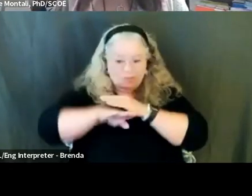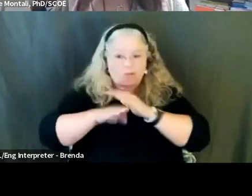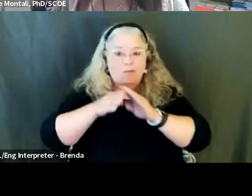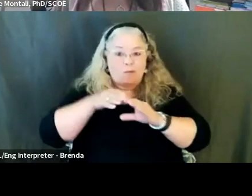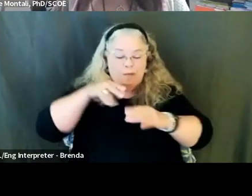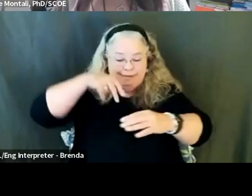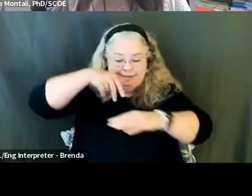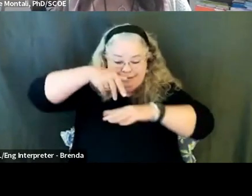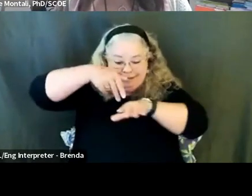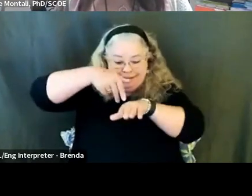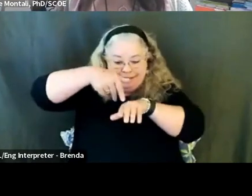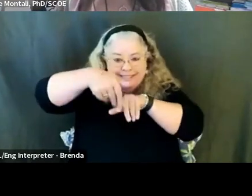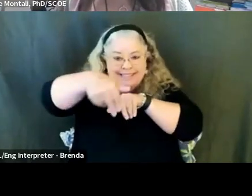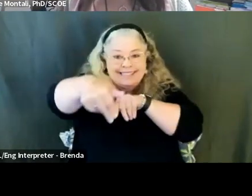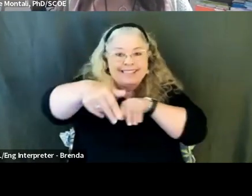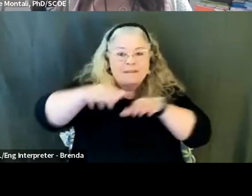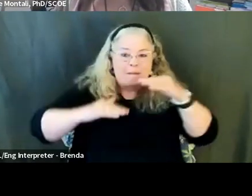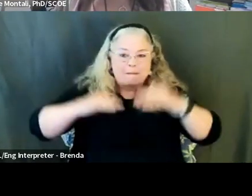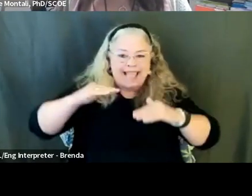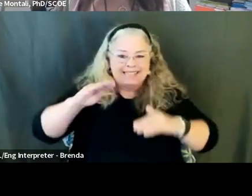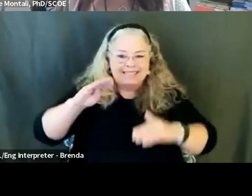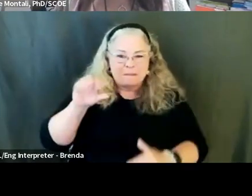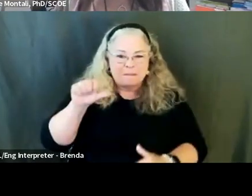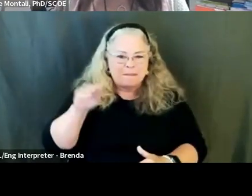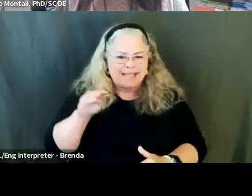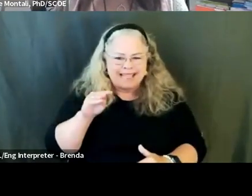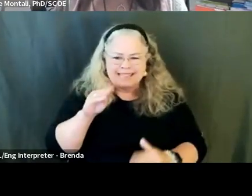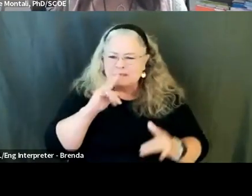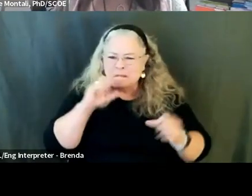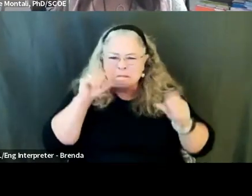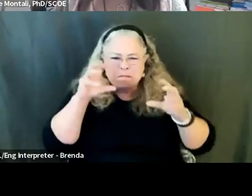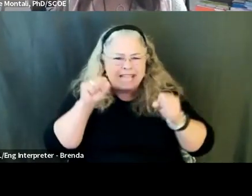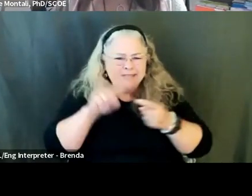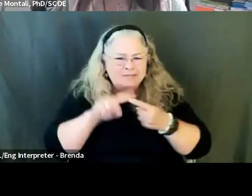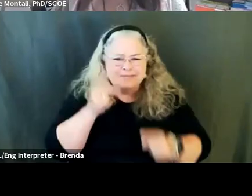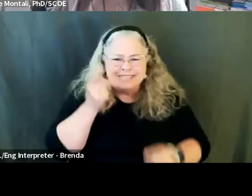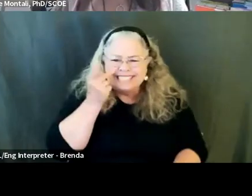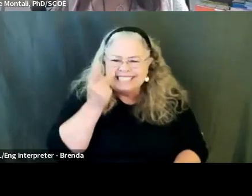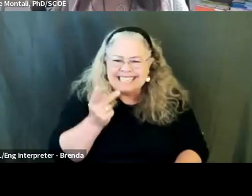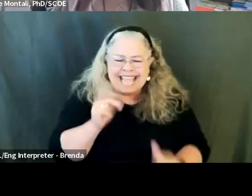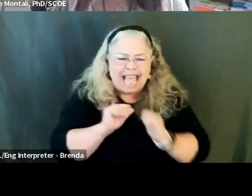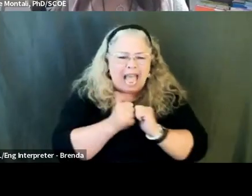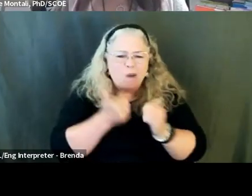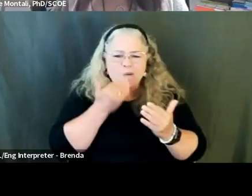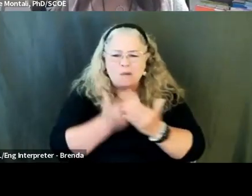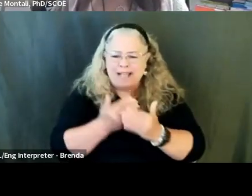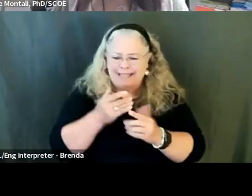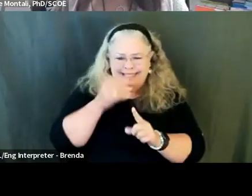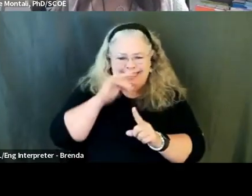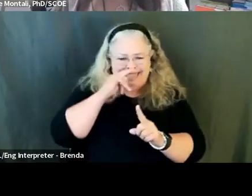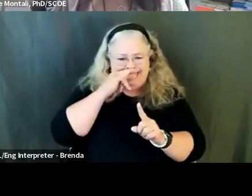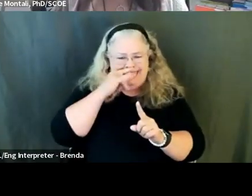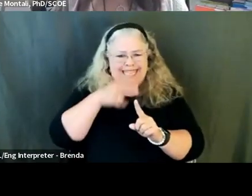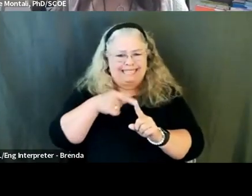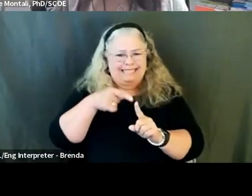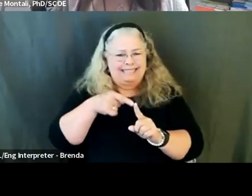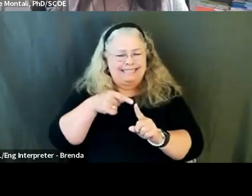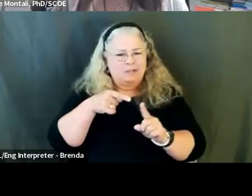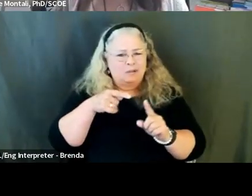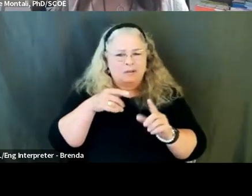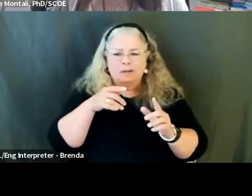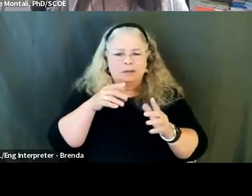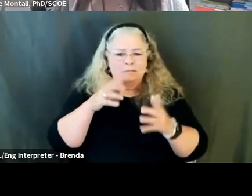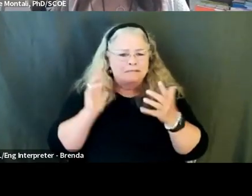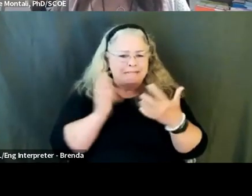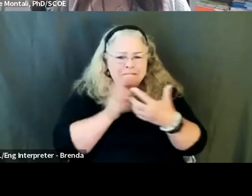know it's just it's it's amazing to see how well the kids are just adapting to not having the